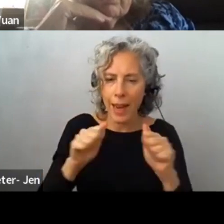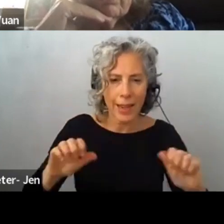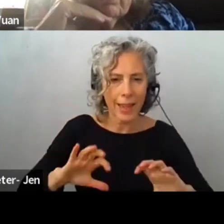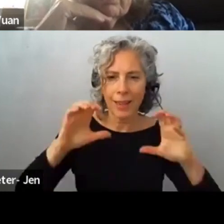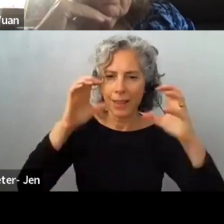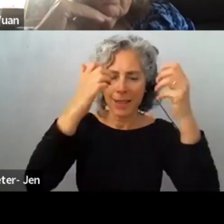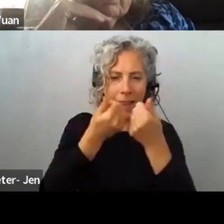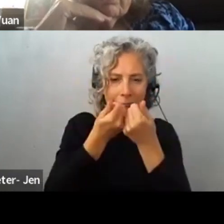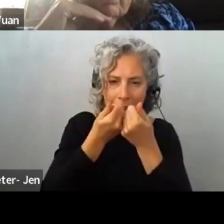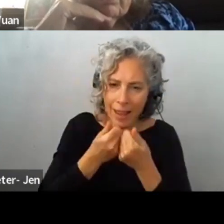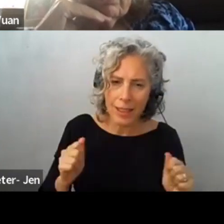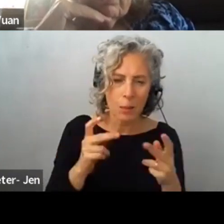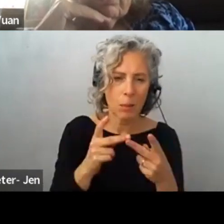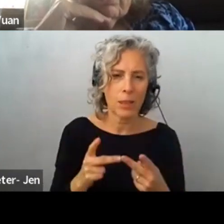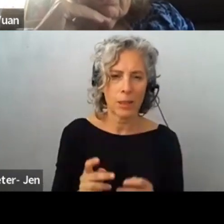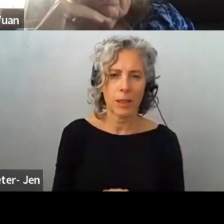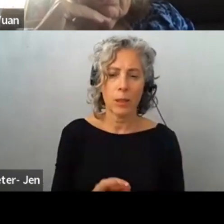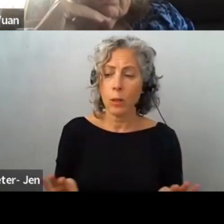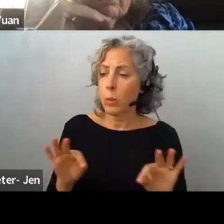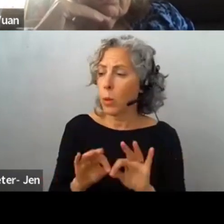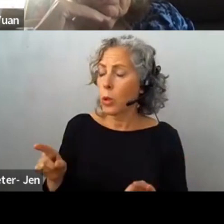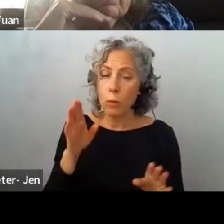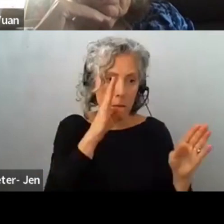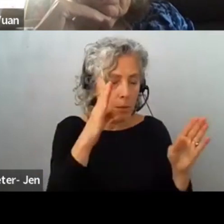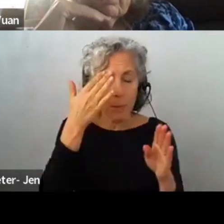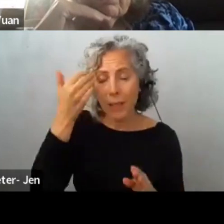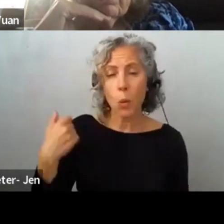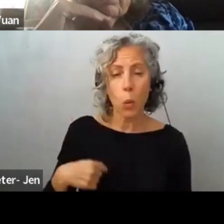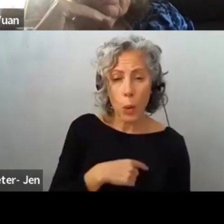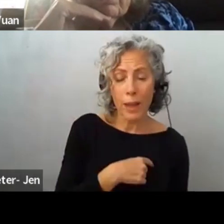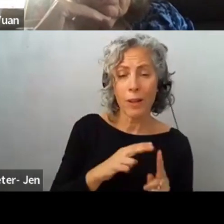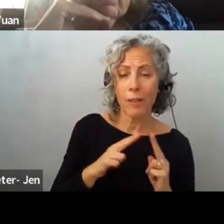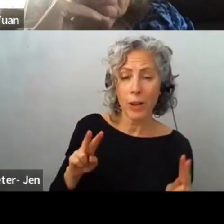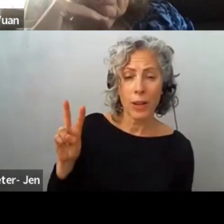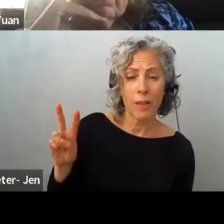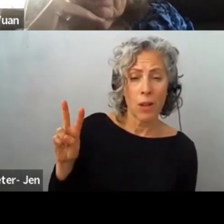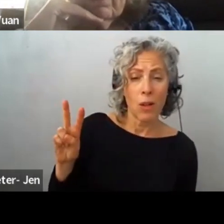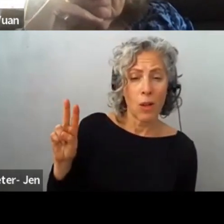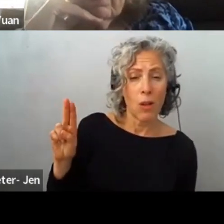out for it, because we are especially Alixe Bonardi: vulnerable to you